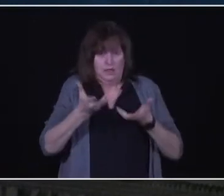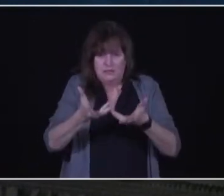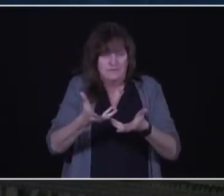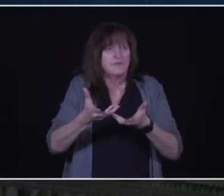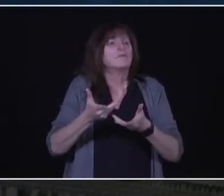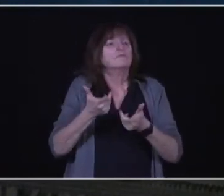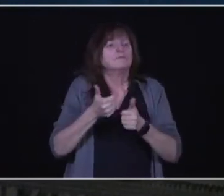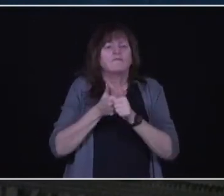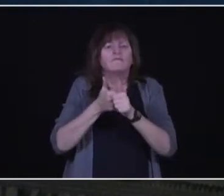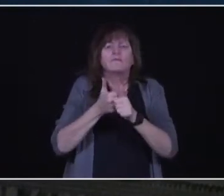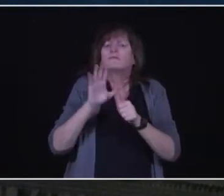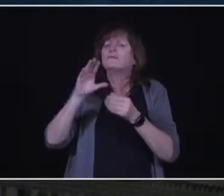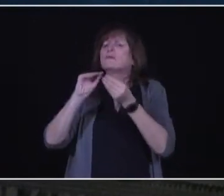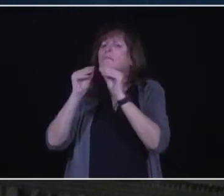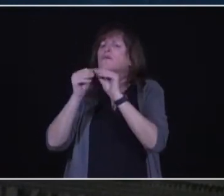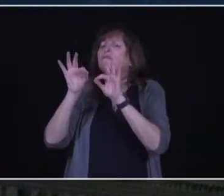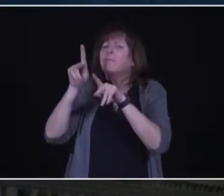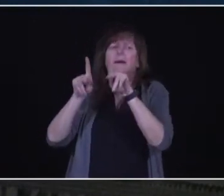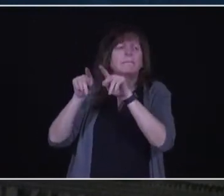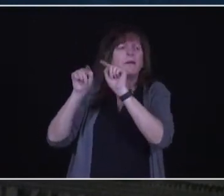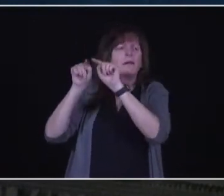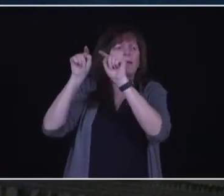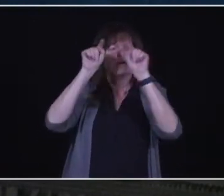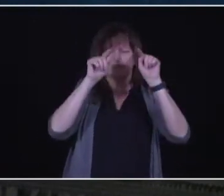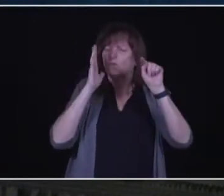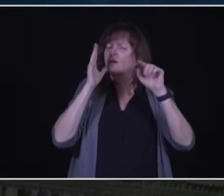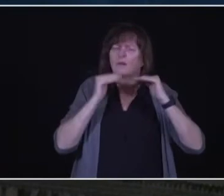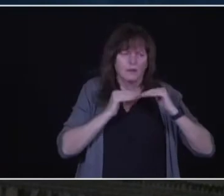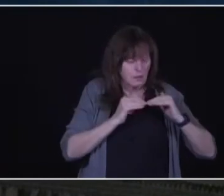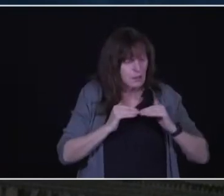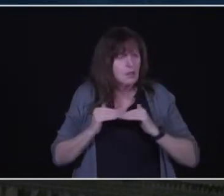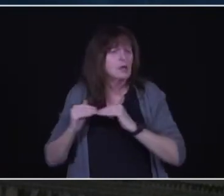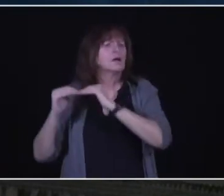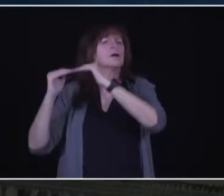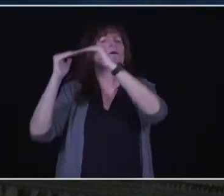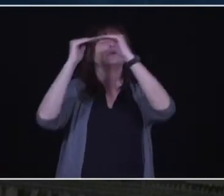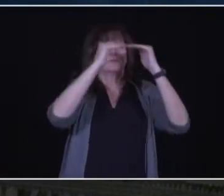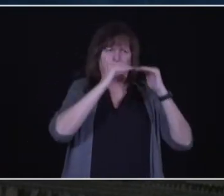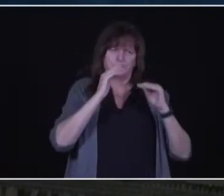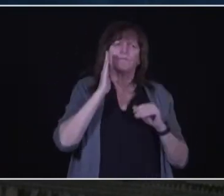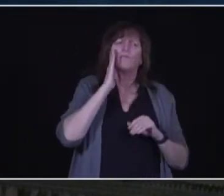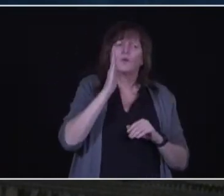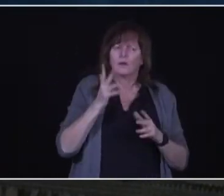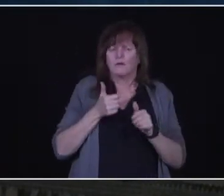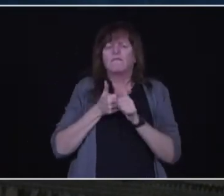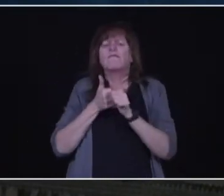province based on population. That distribution will happen very equitably and we are confident that those 34 public